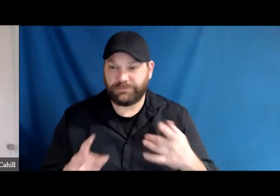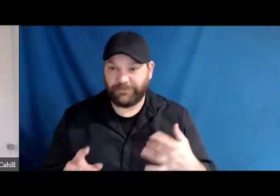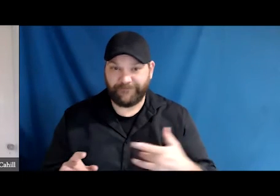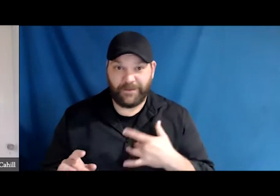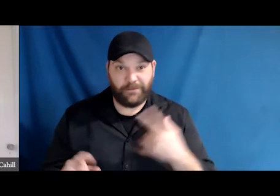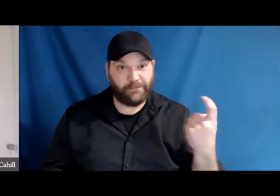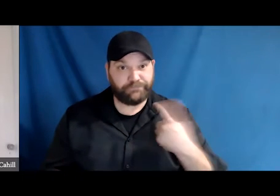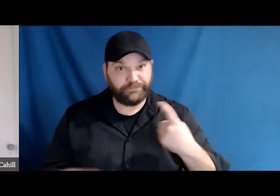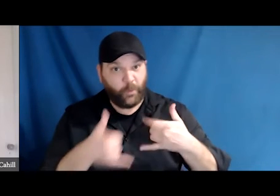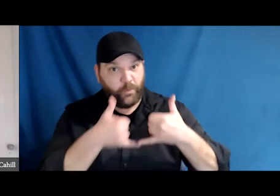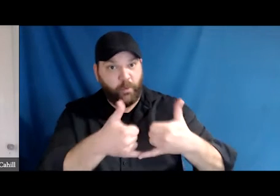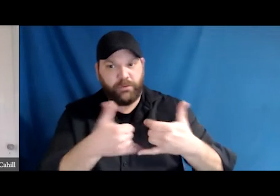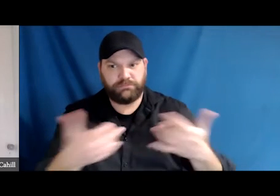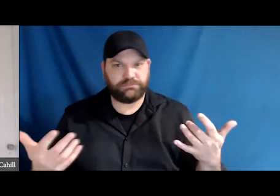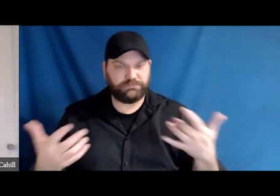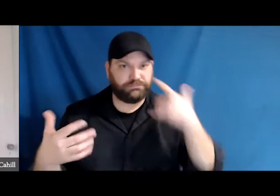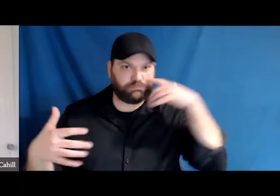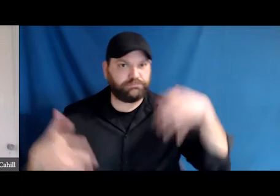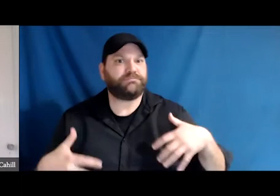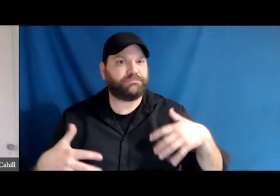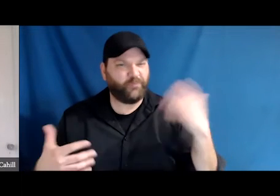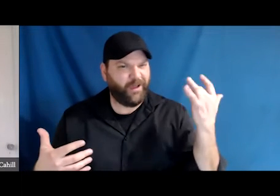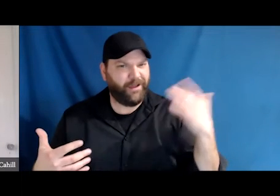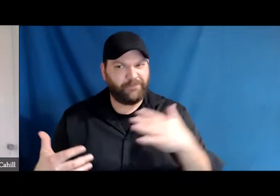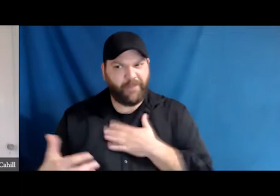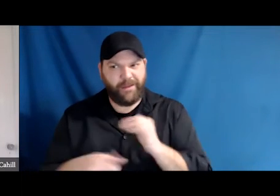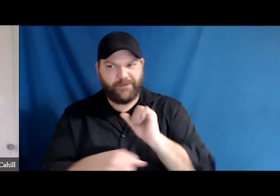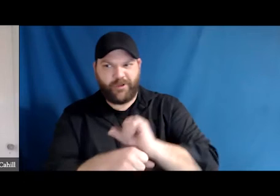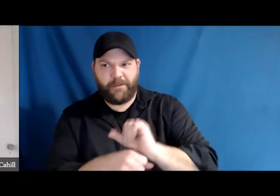we had to— it was important for— the information that we had,